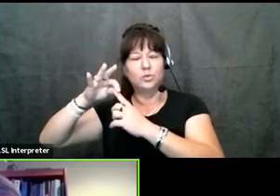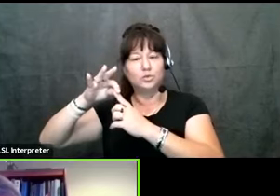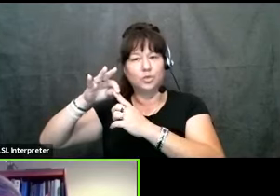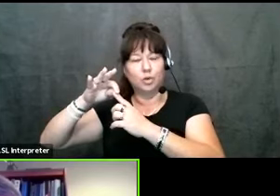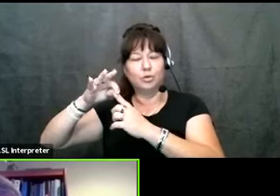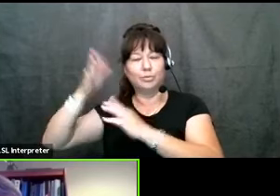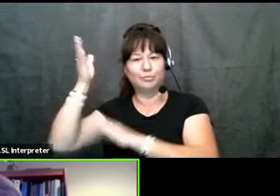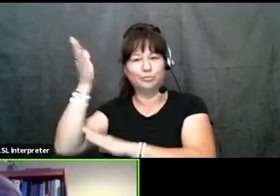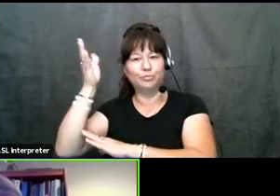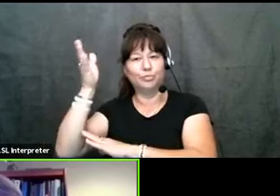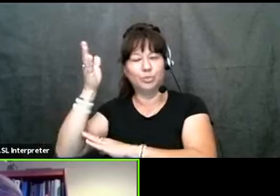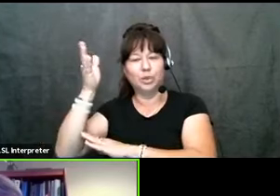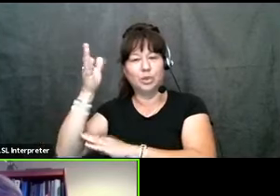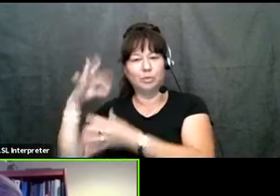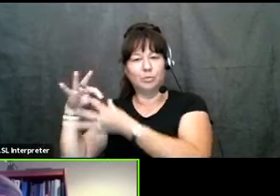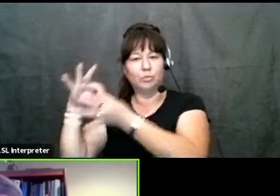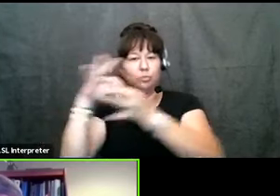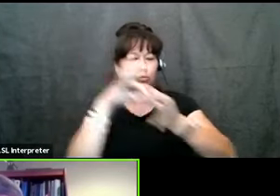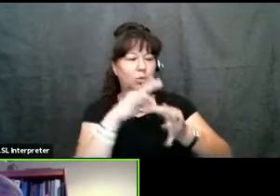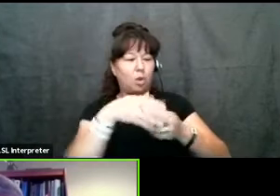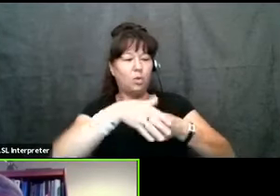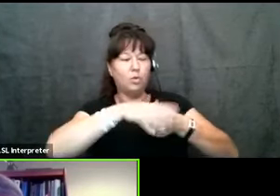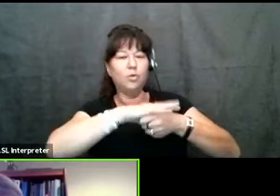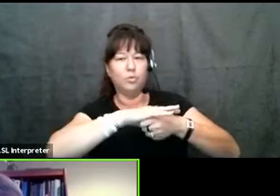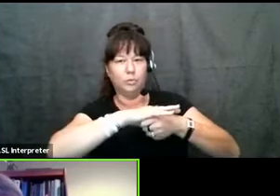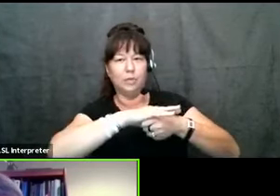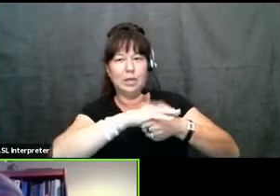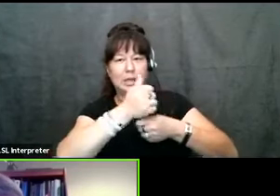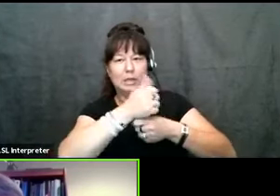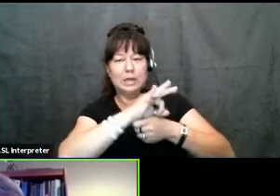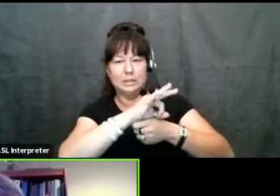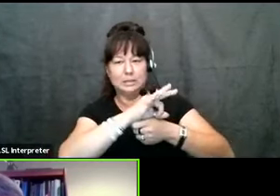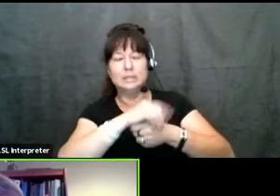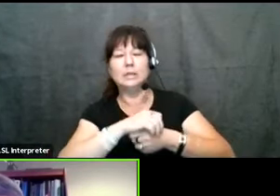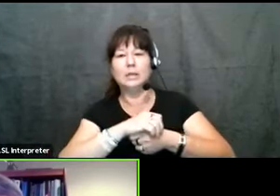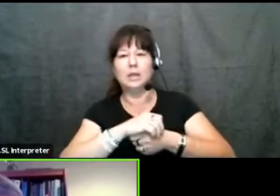COVID-19 for Friday, September 4th, featuring Dr.